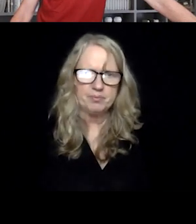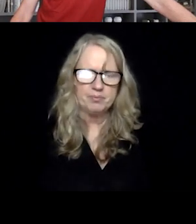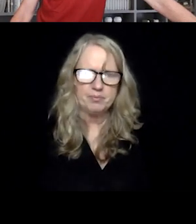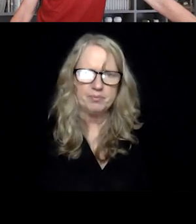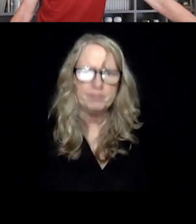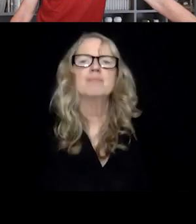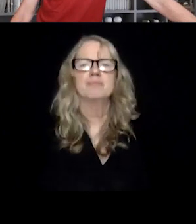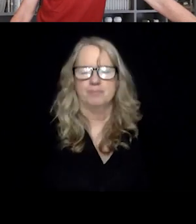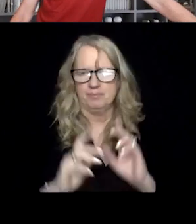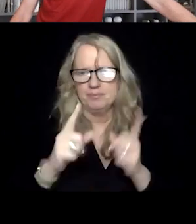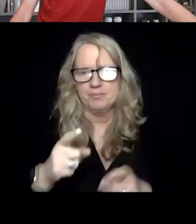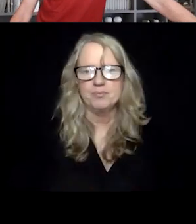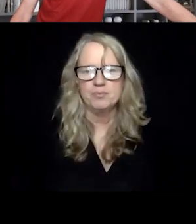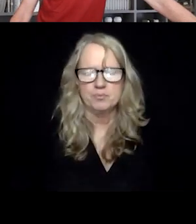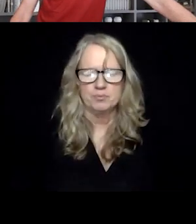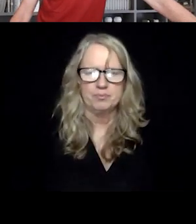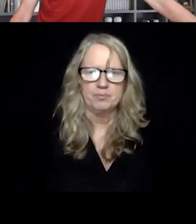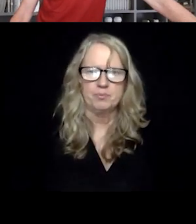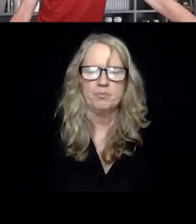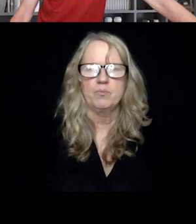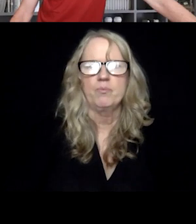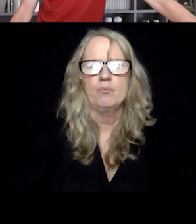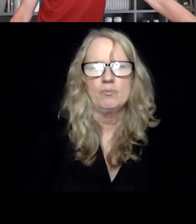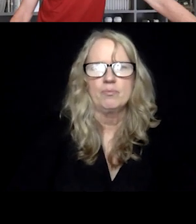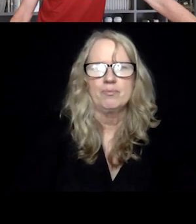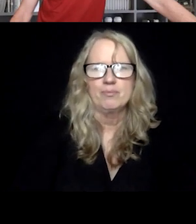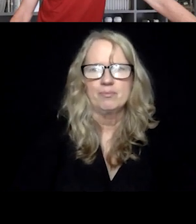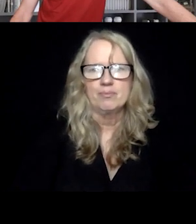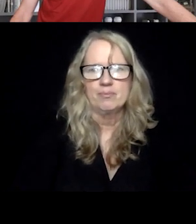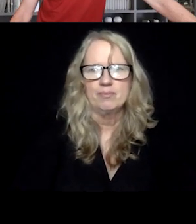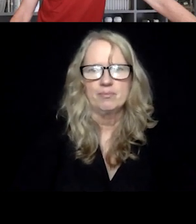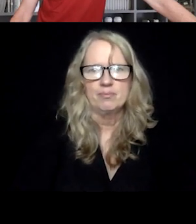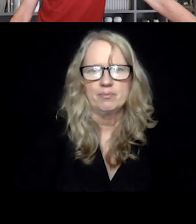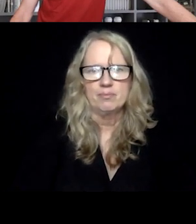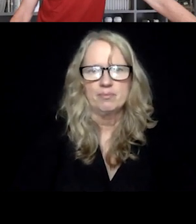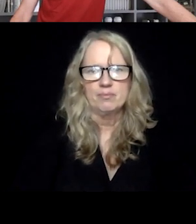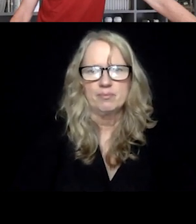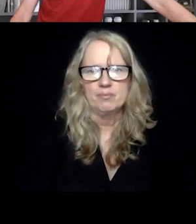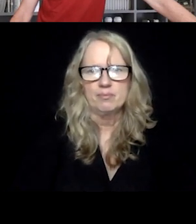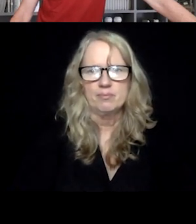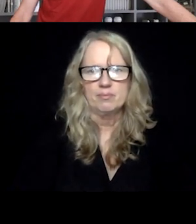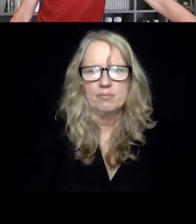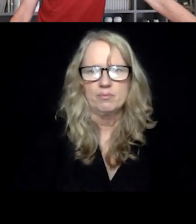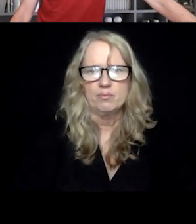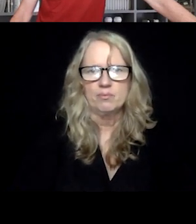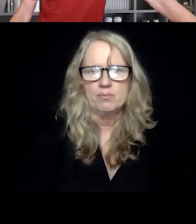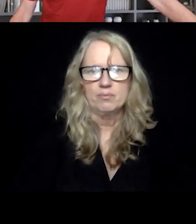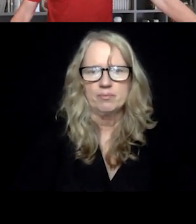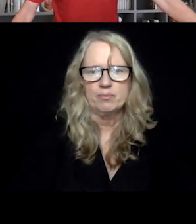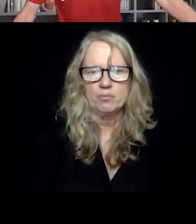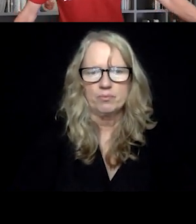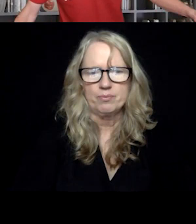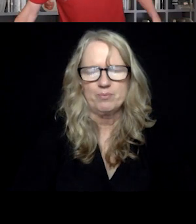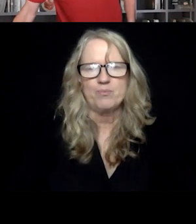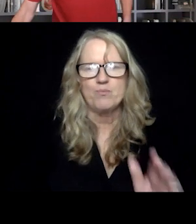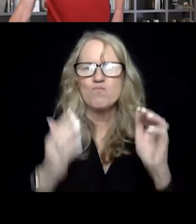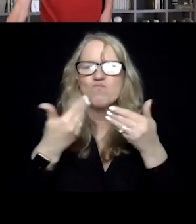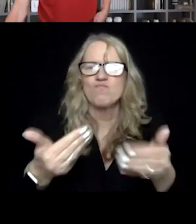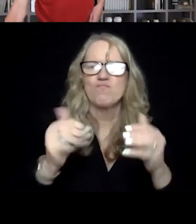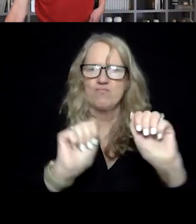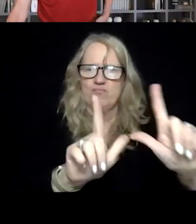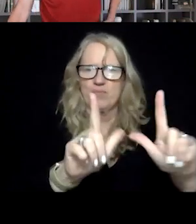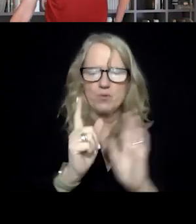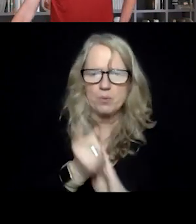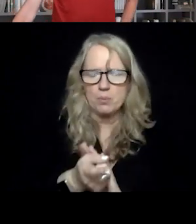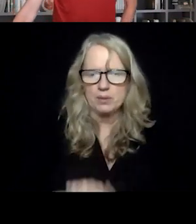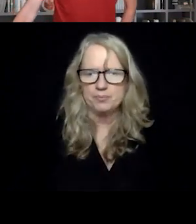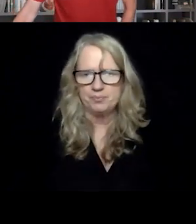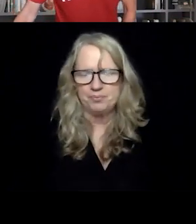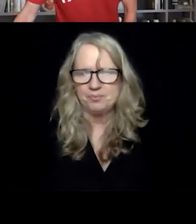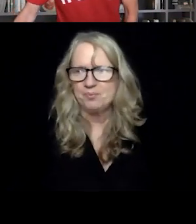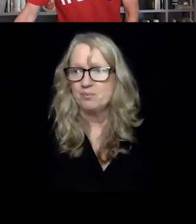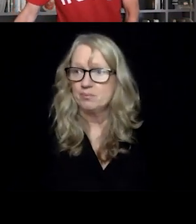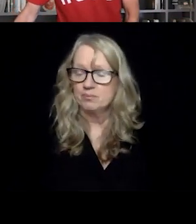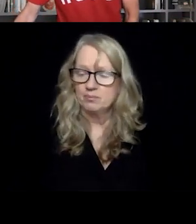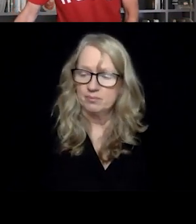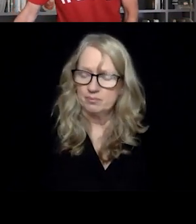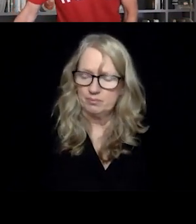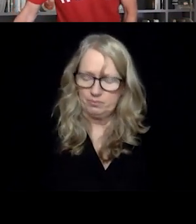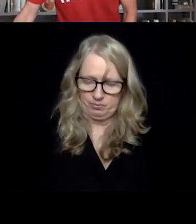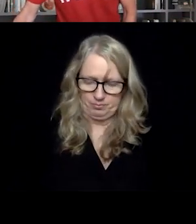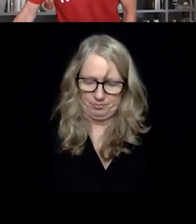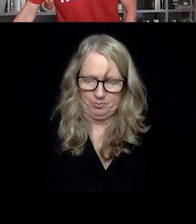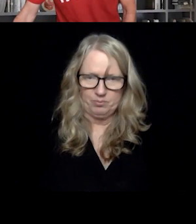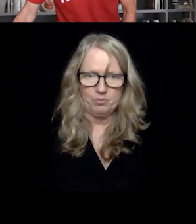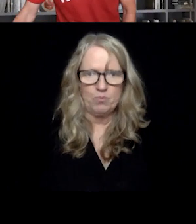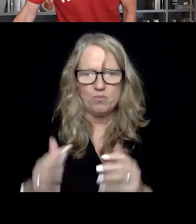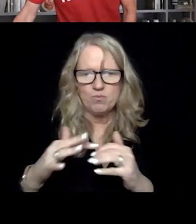AH, THERE IT IS. I'LL LEAVE THAT UP. LOOKS LIKE 100 COME THROUGH.